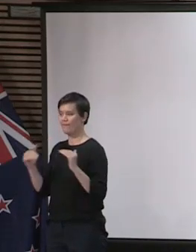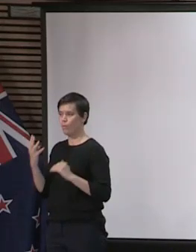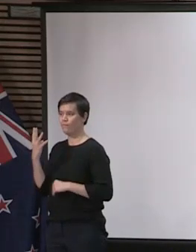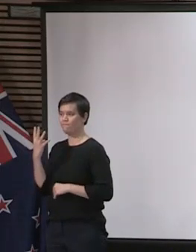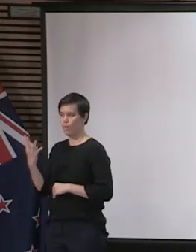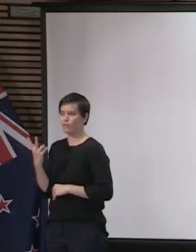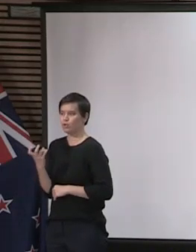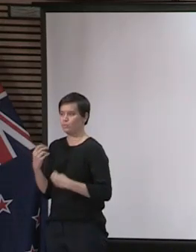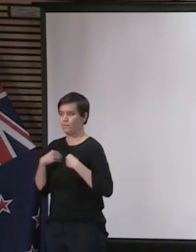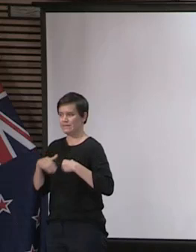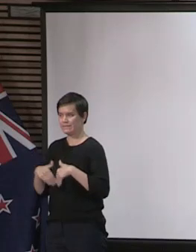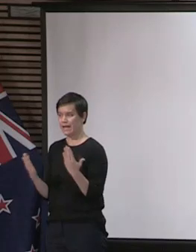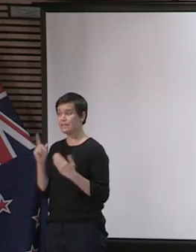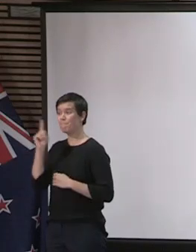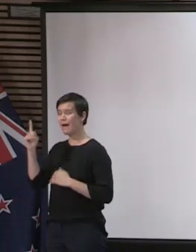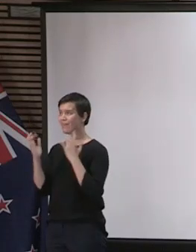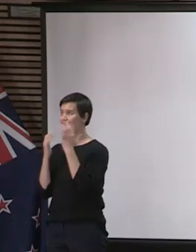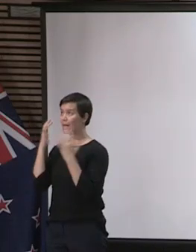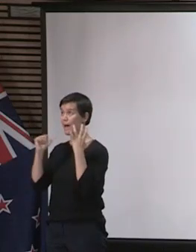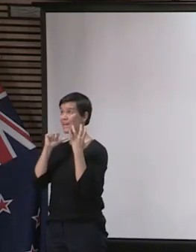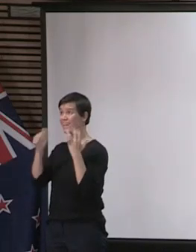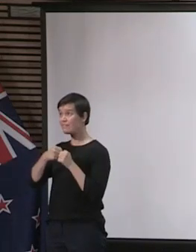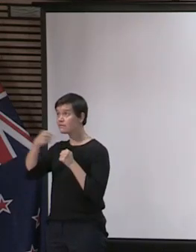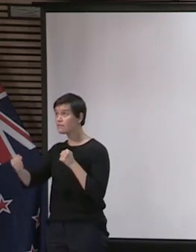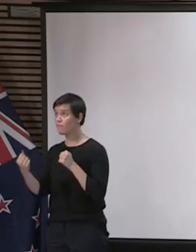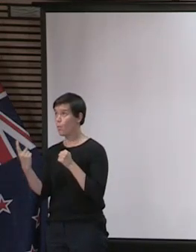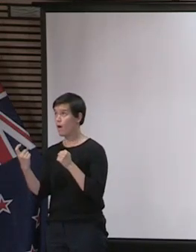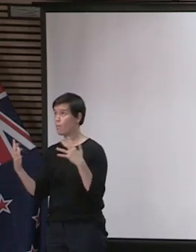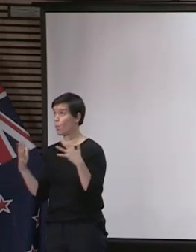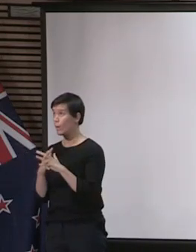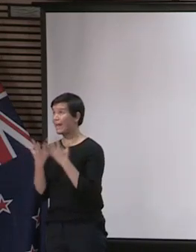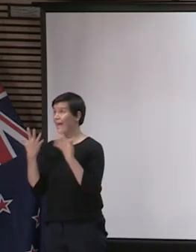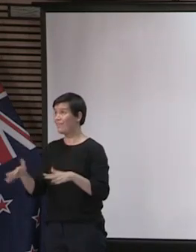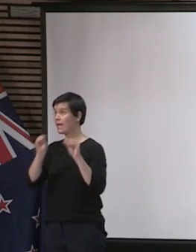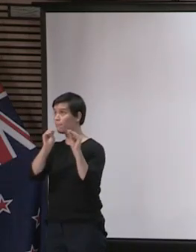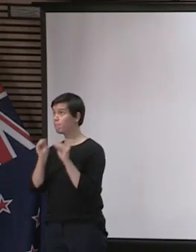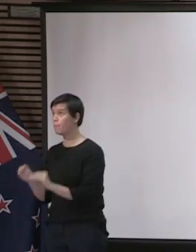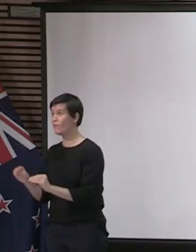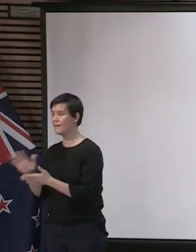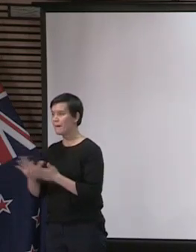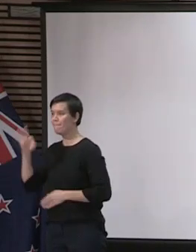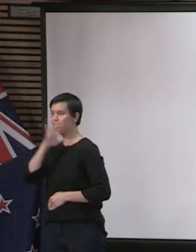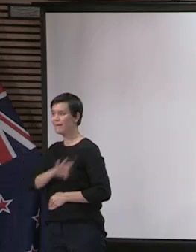additional certainty that it gives that we are less likely to have to return to level 4